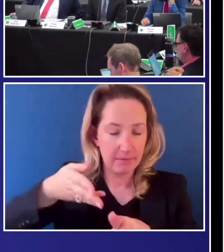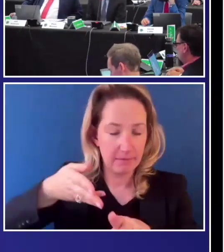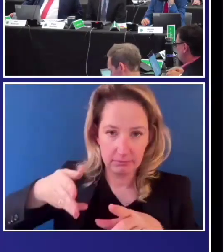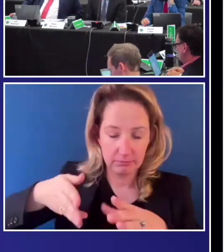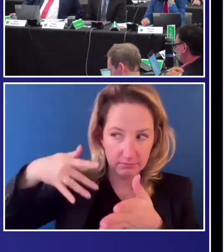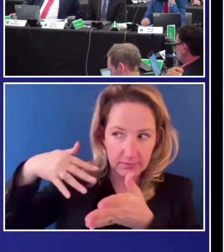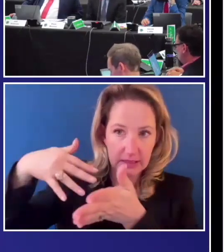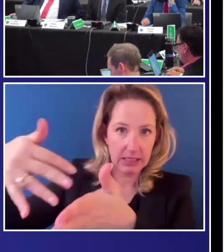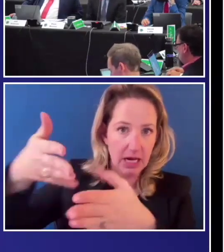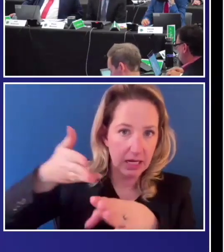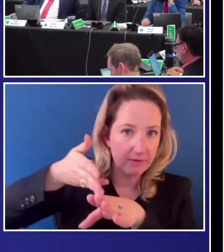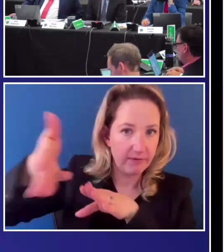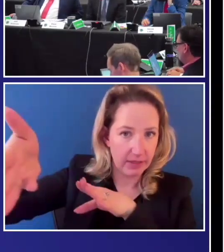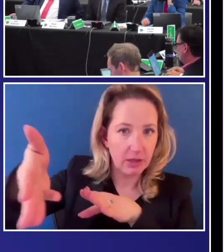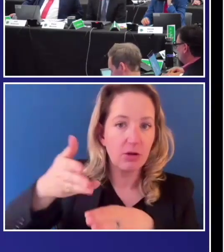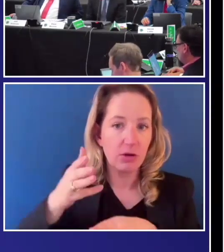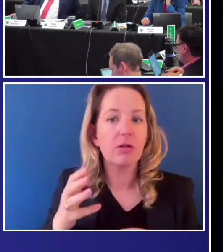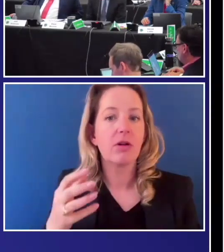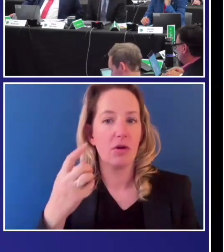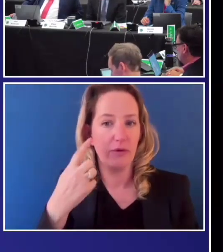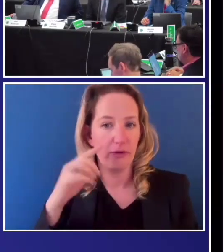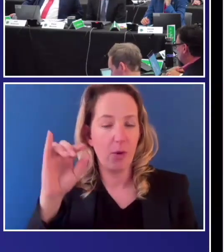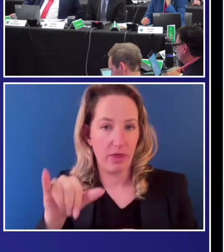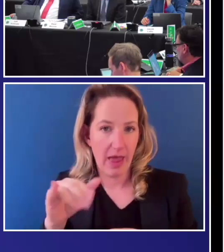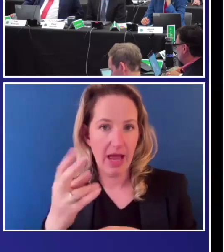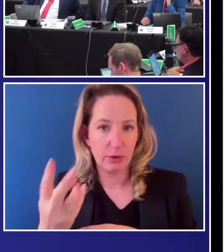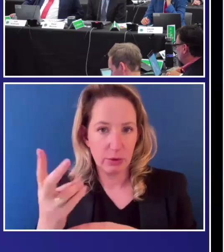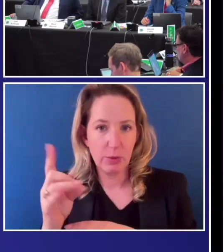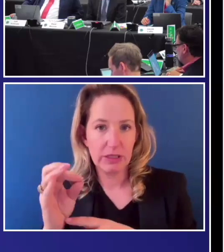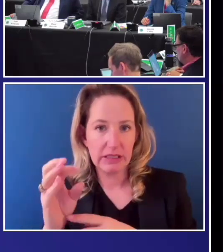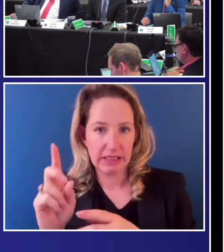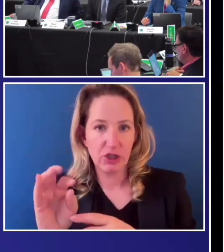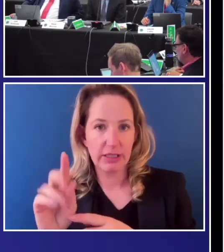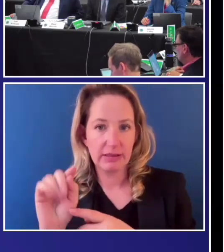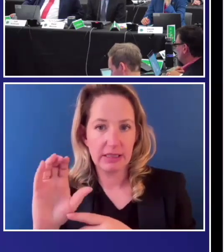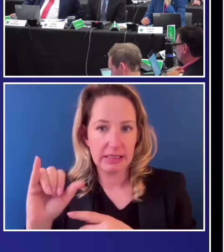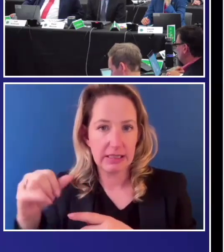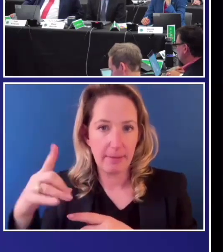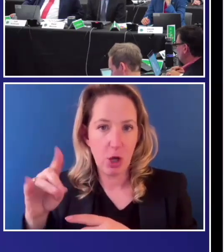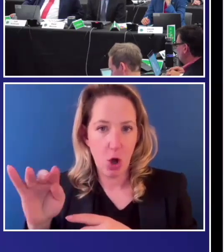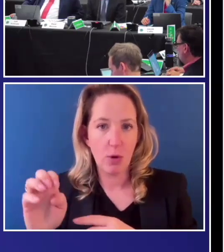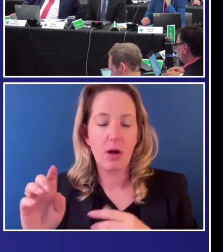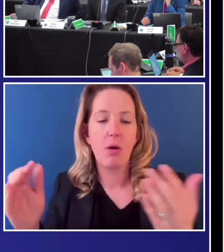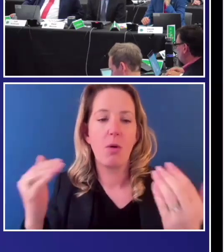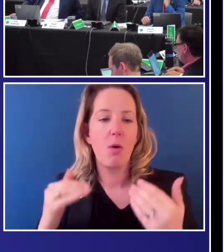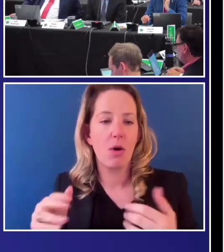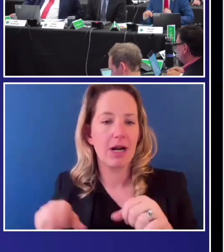the institution is located, or C, nationally in the same field of study under the two-digit CIP code.